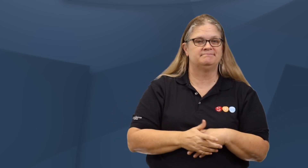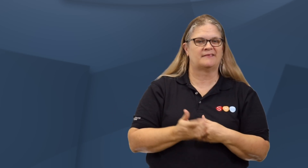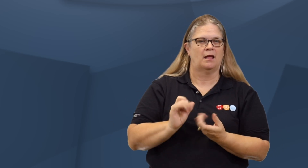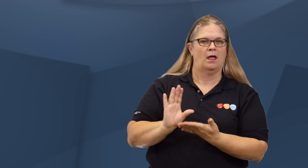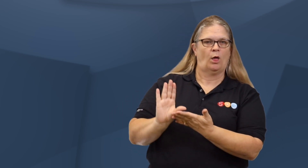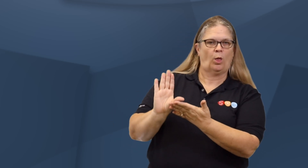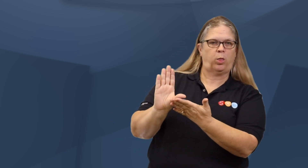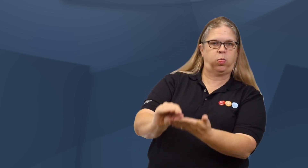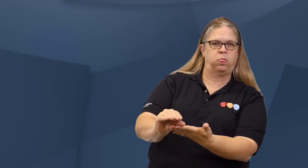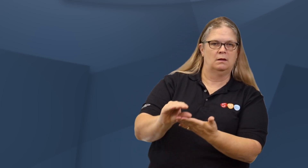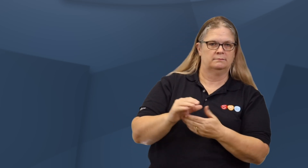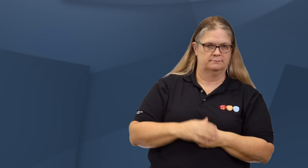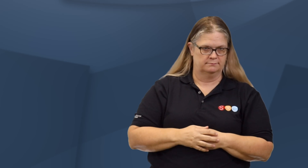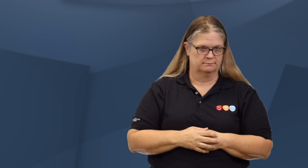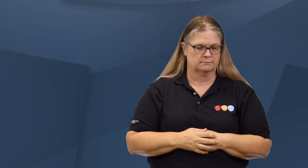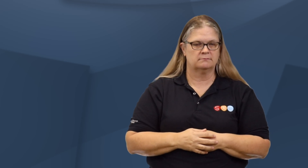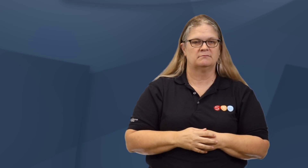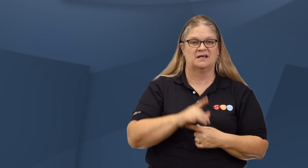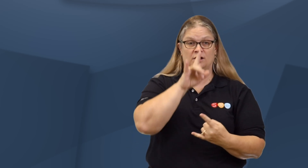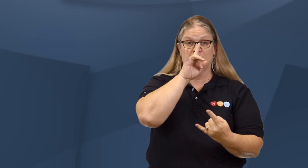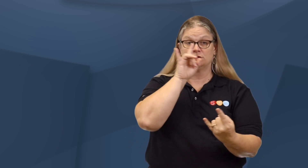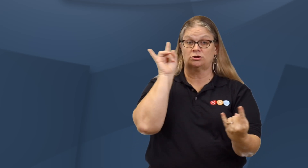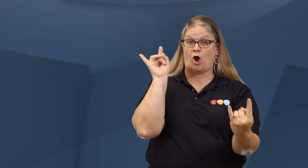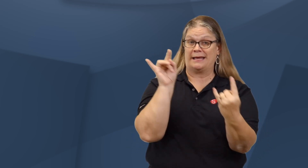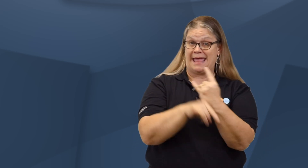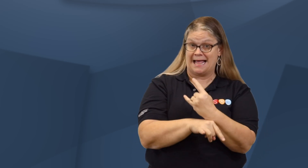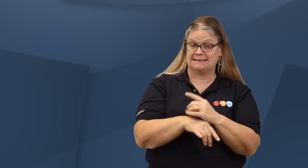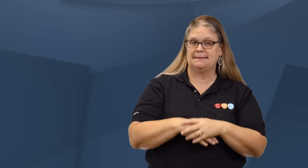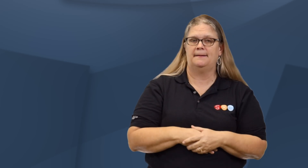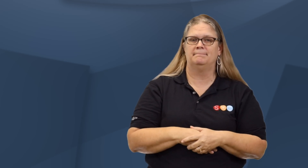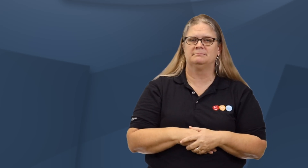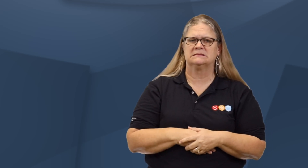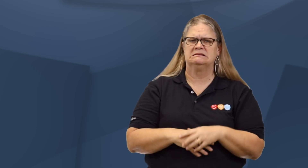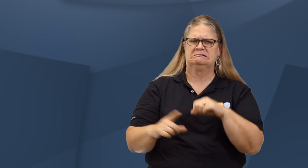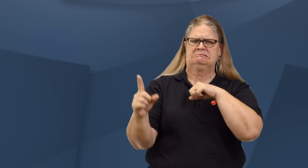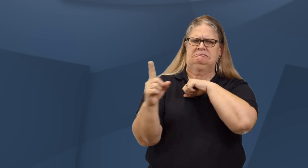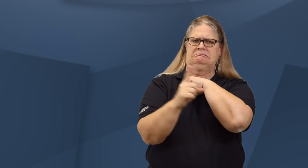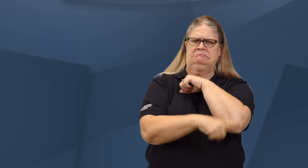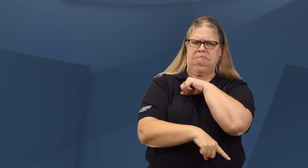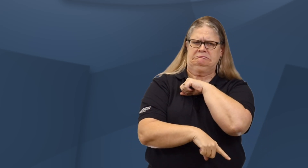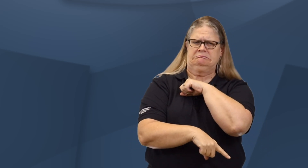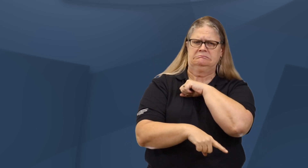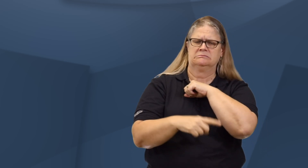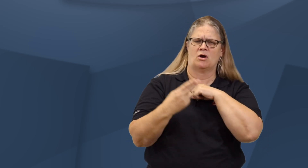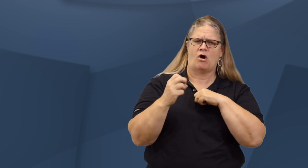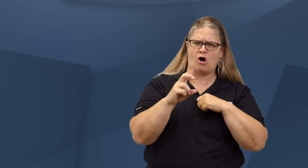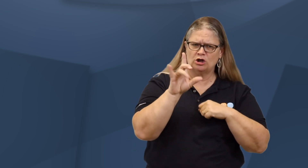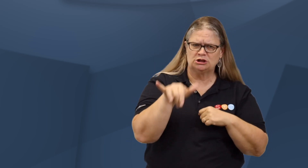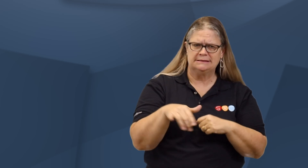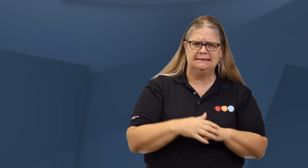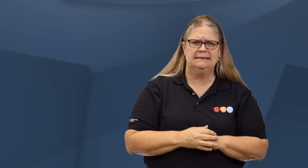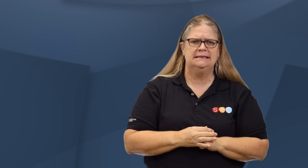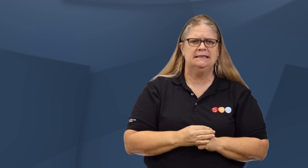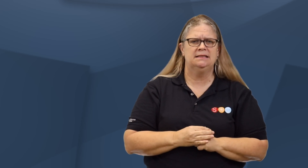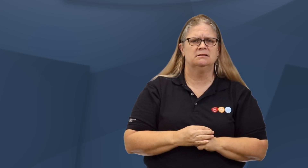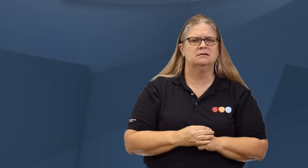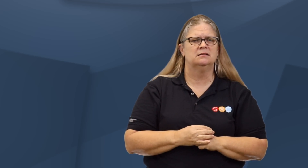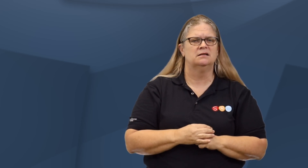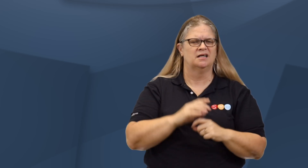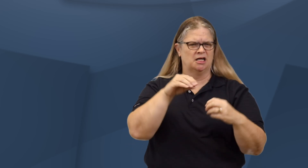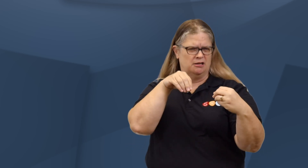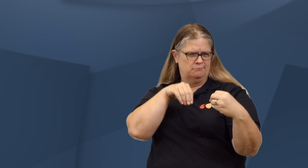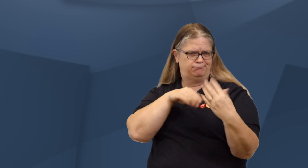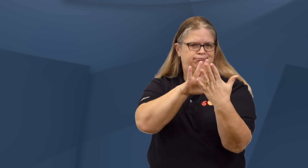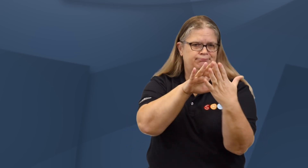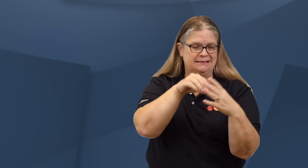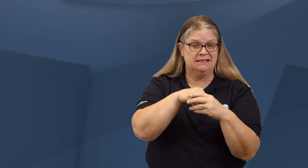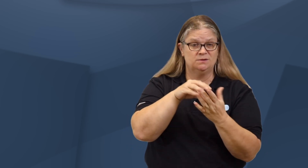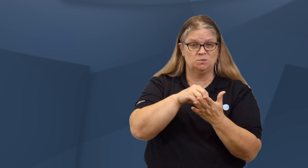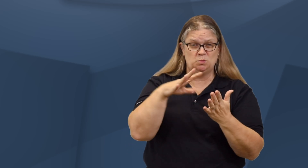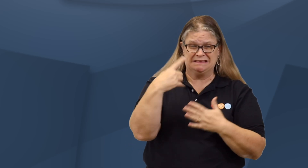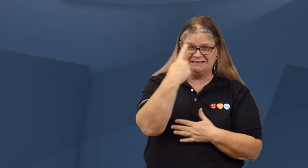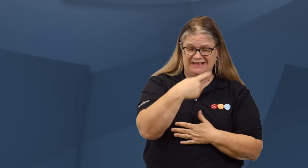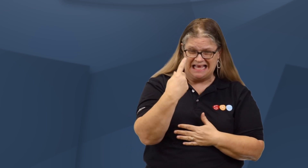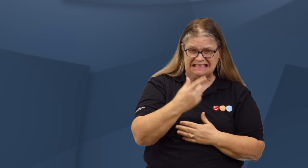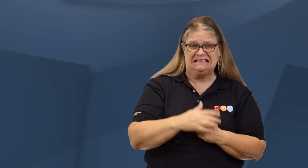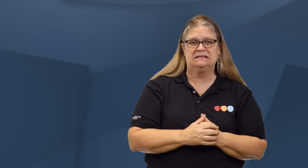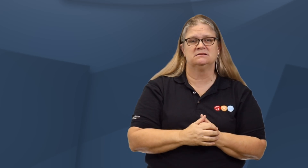putting a student down, sarcasm, harsh punishments, getting in the student's face,